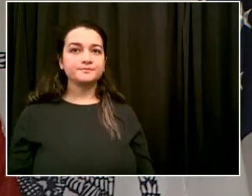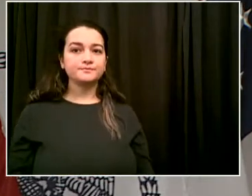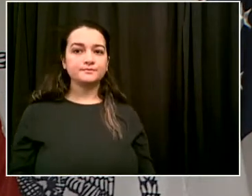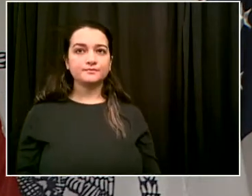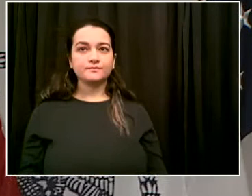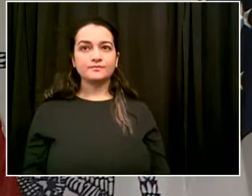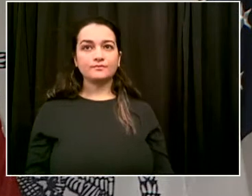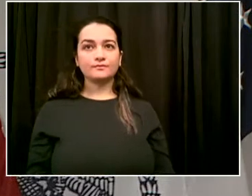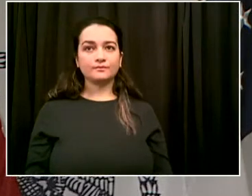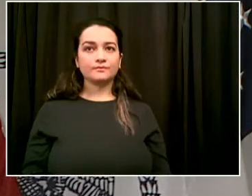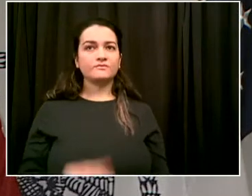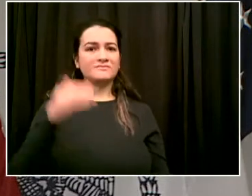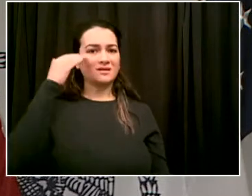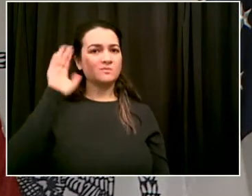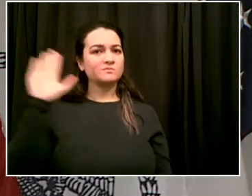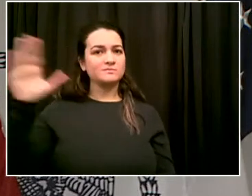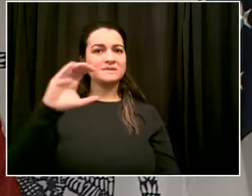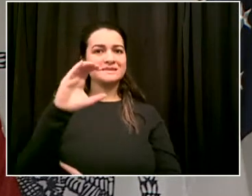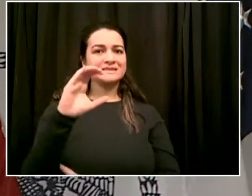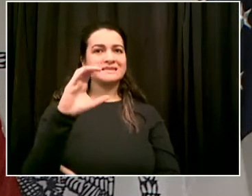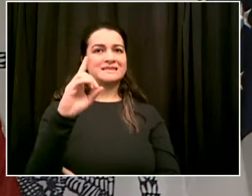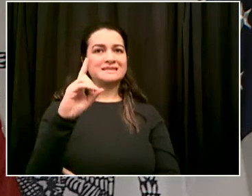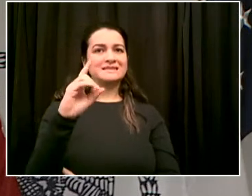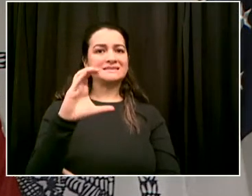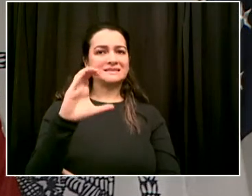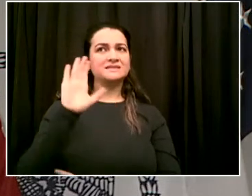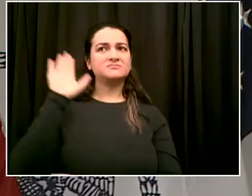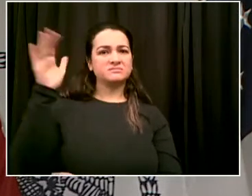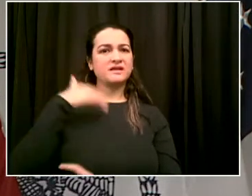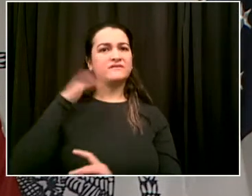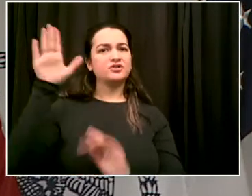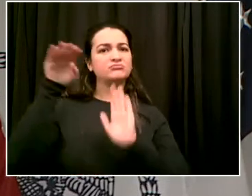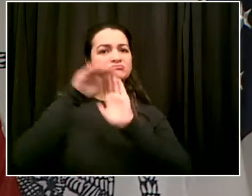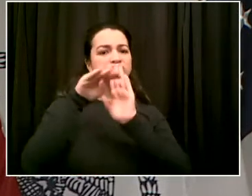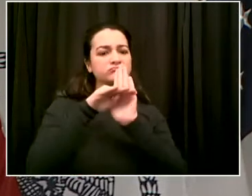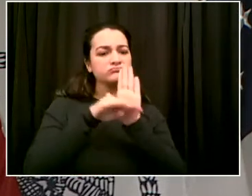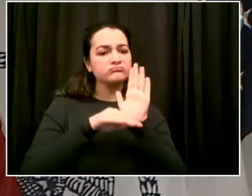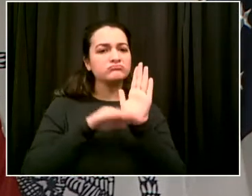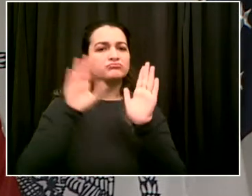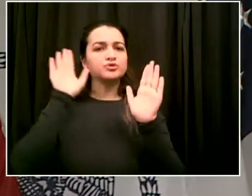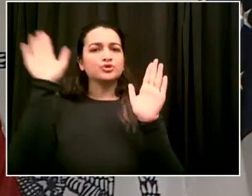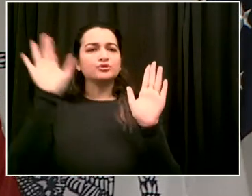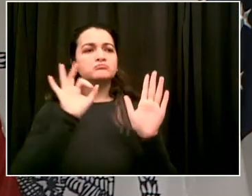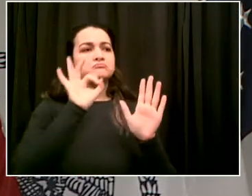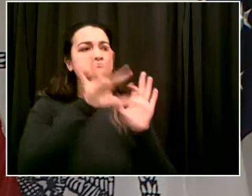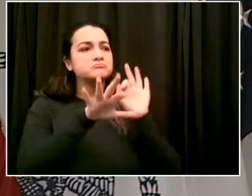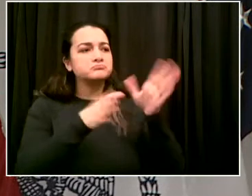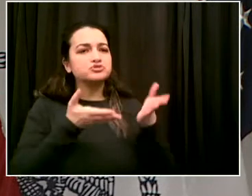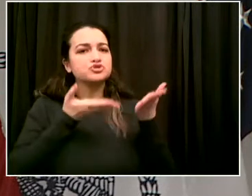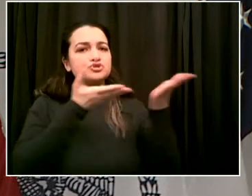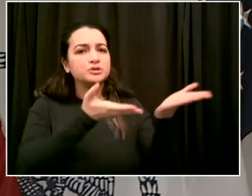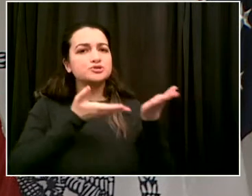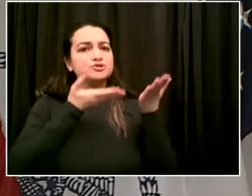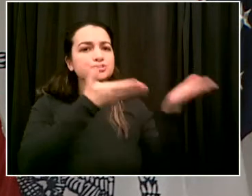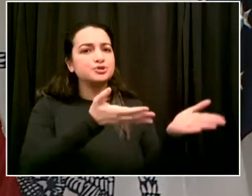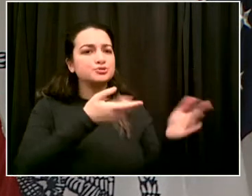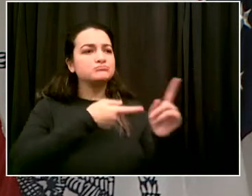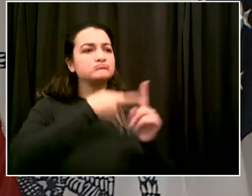VACCINATION NEAR THE END OF THIS 90 DAY PERIOD. YOU KEEP MENTIONING A